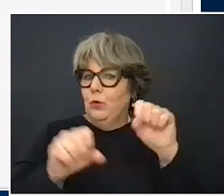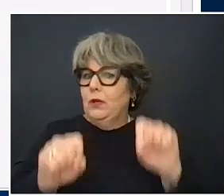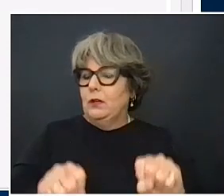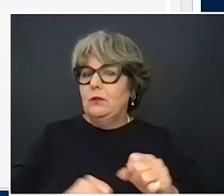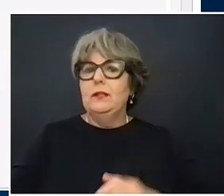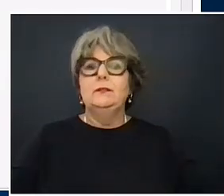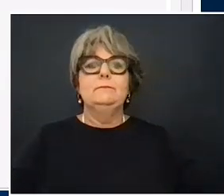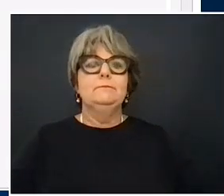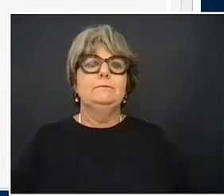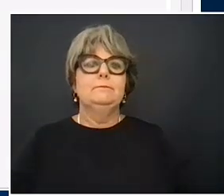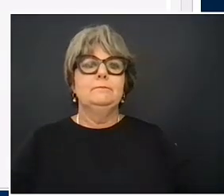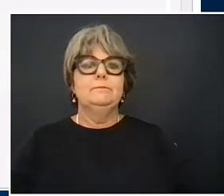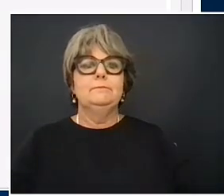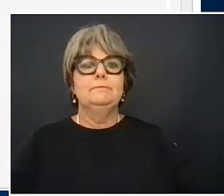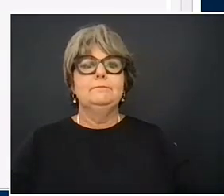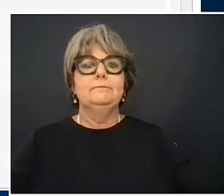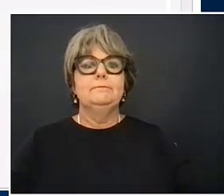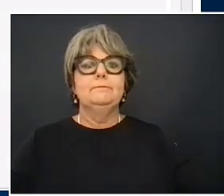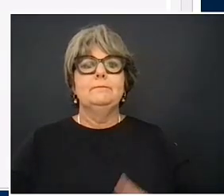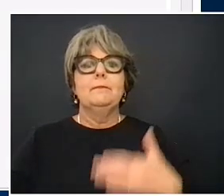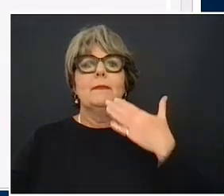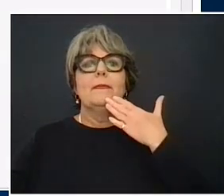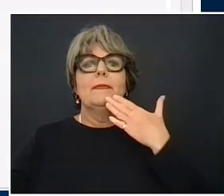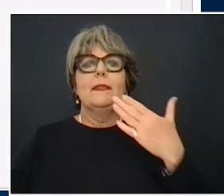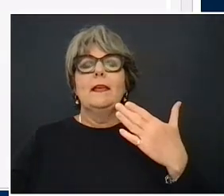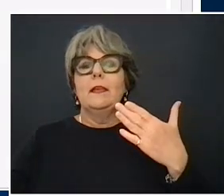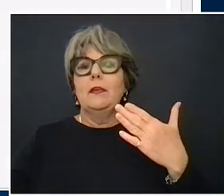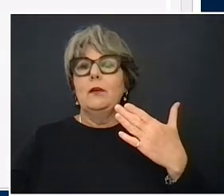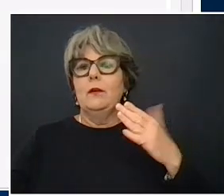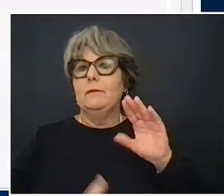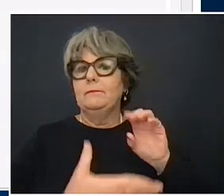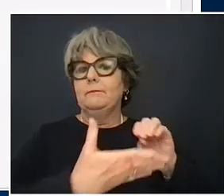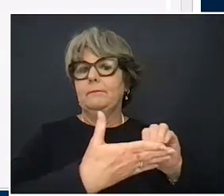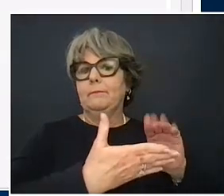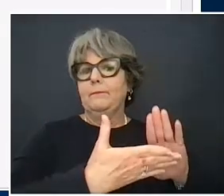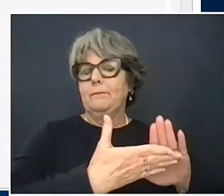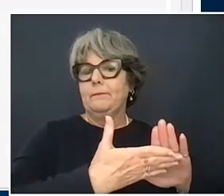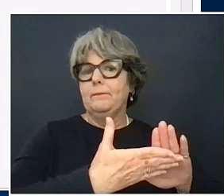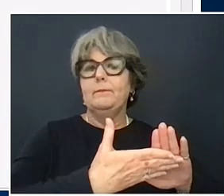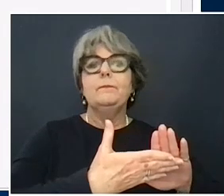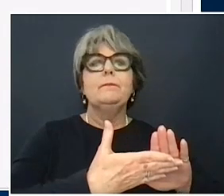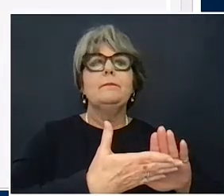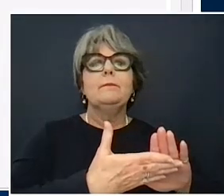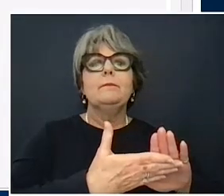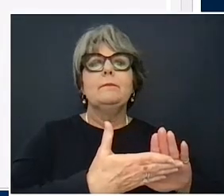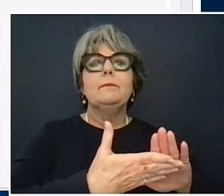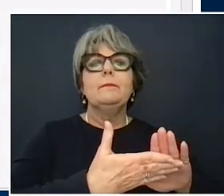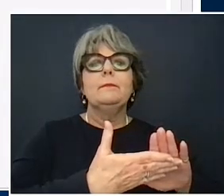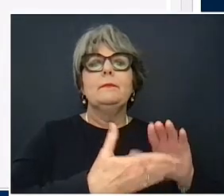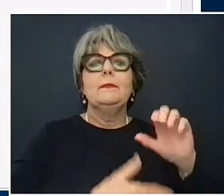Okay. Thanks, Herman. Just want to make a note here that Magin Sanchez is coming to the table for civil